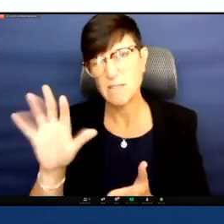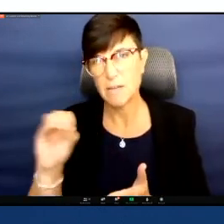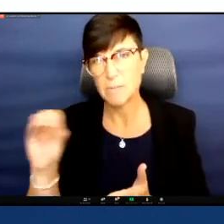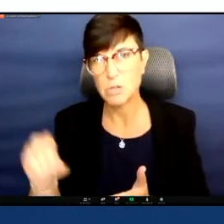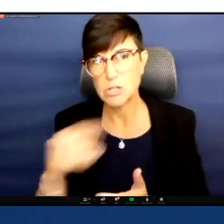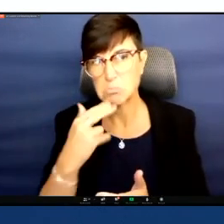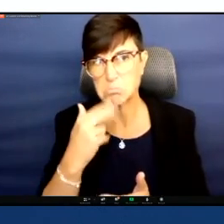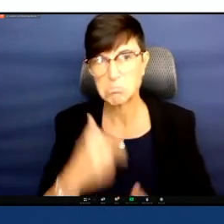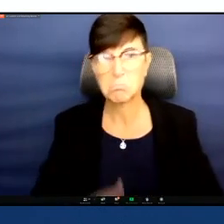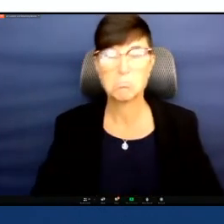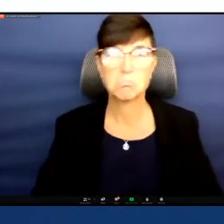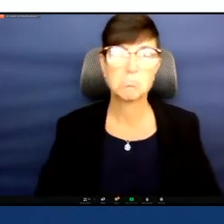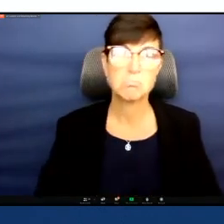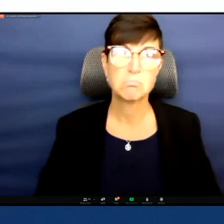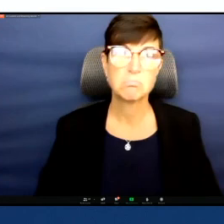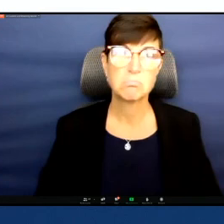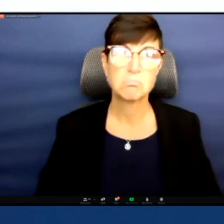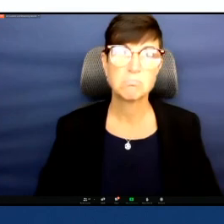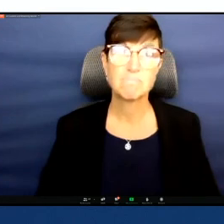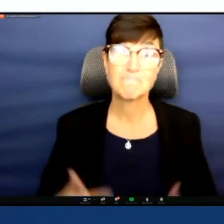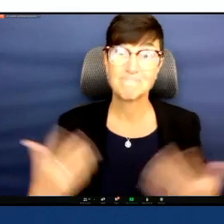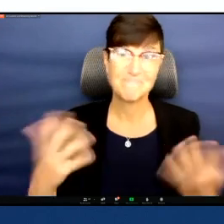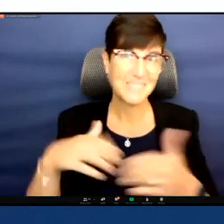And that brings us to our next question.